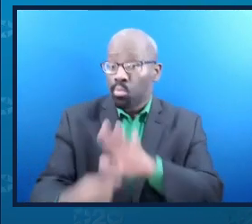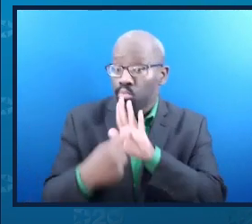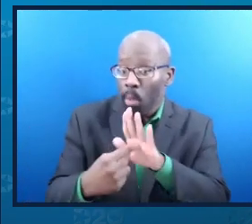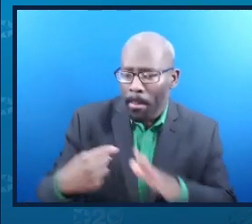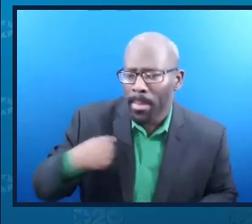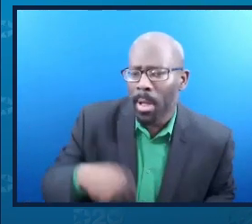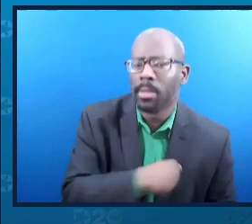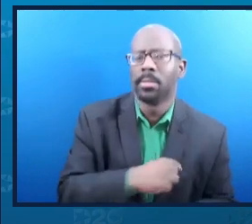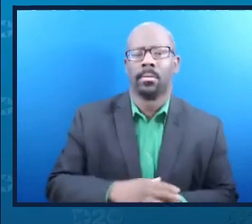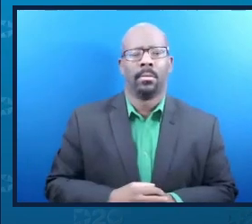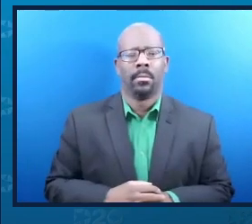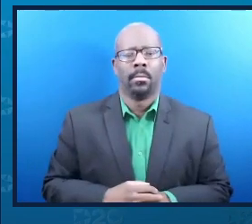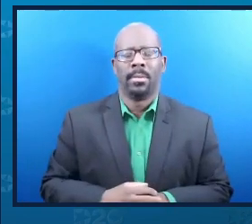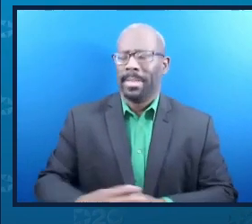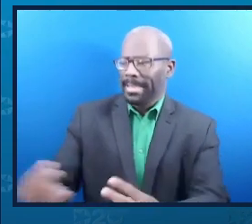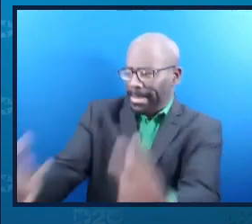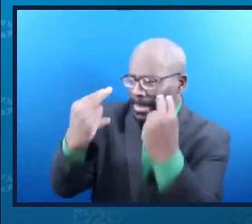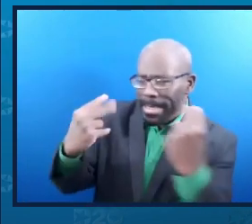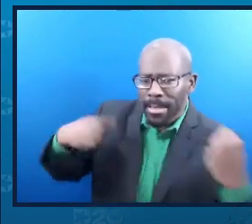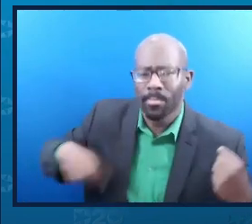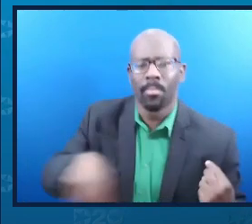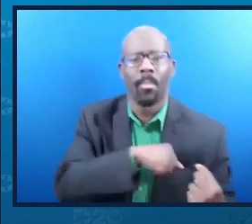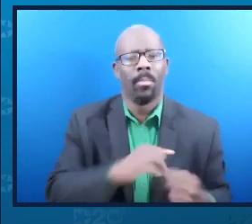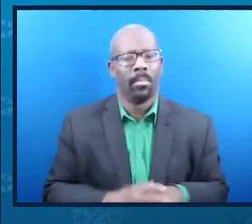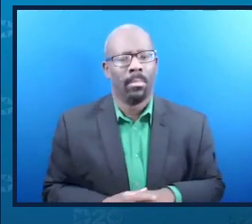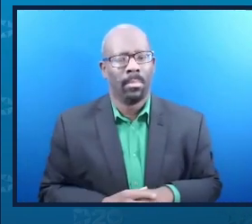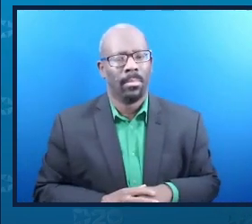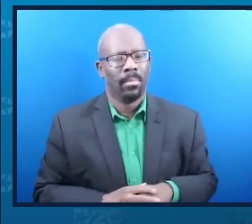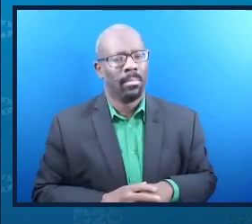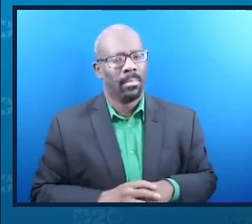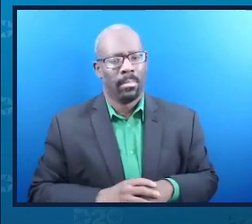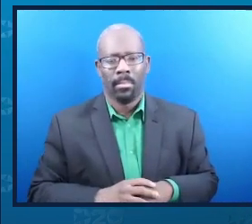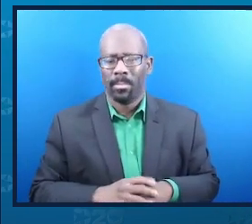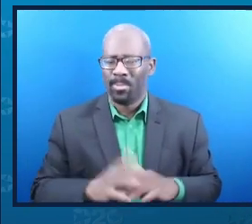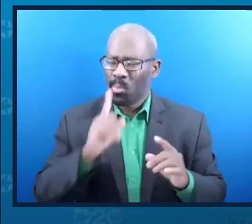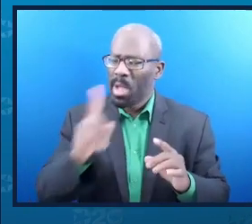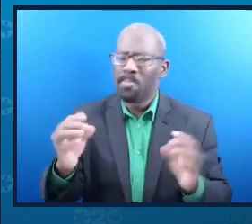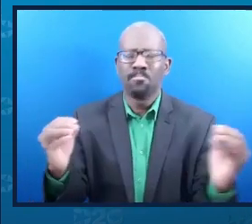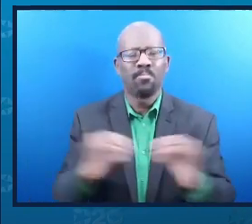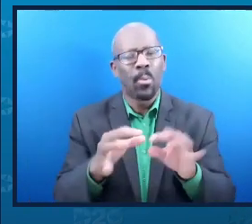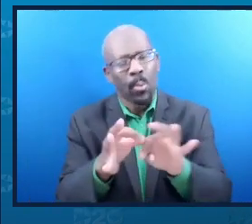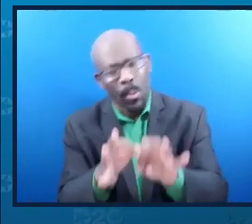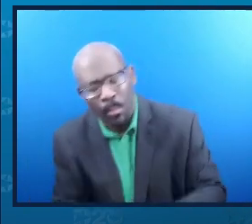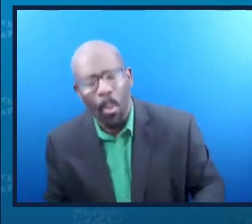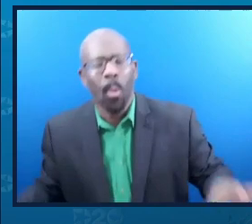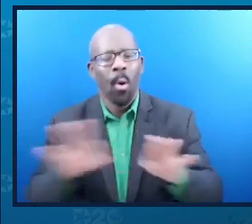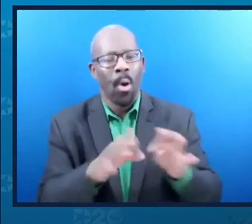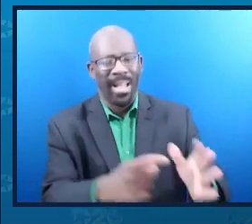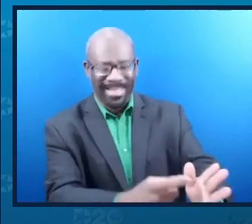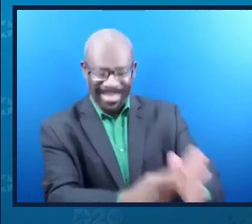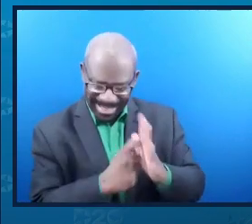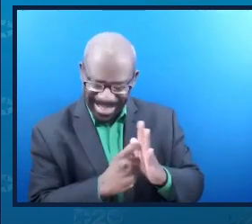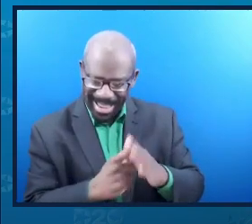TO JOE BIDEN, NOTHING IS MORE IMPORTANT THAN TAKING THE TIME